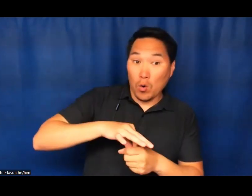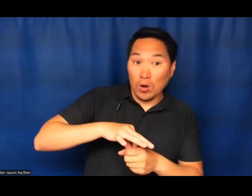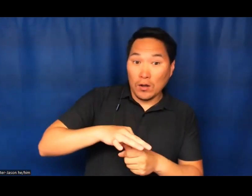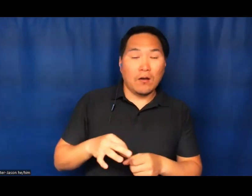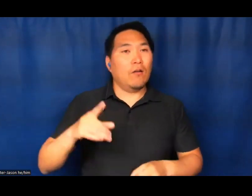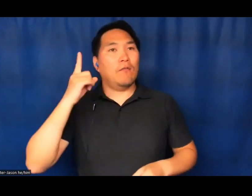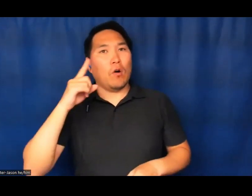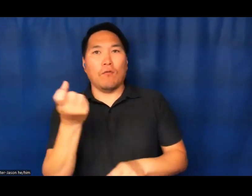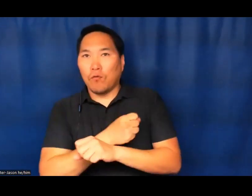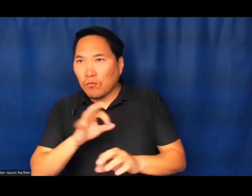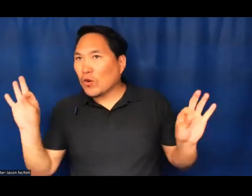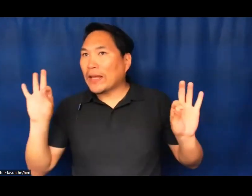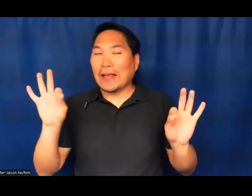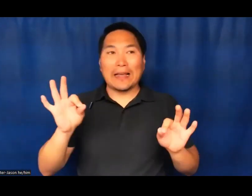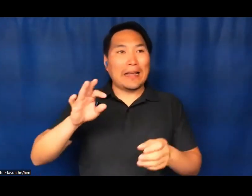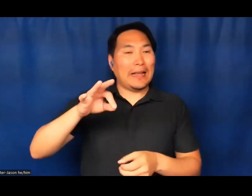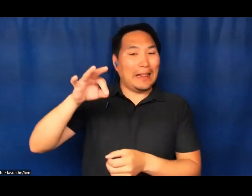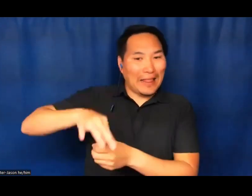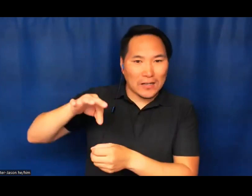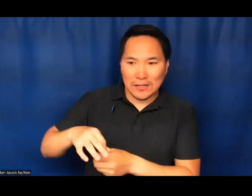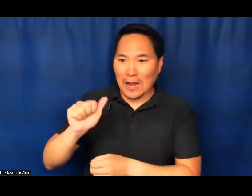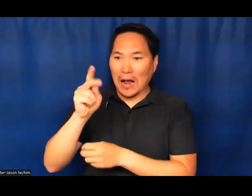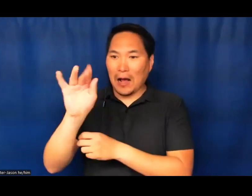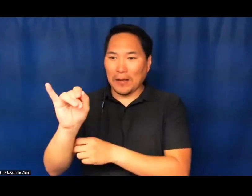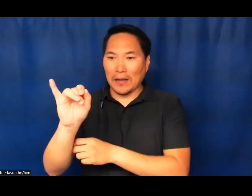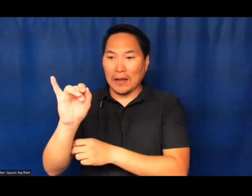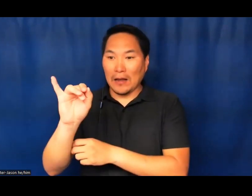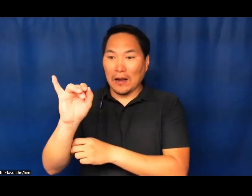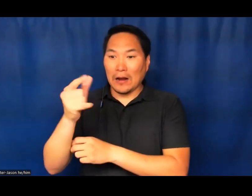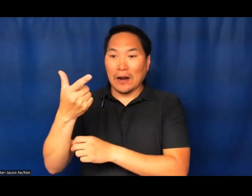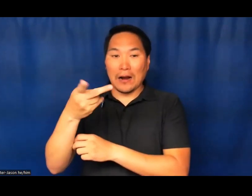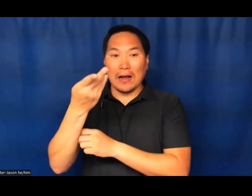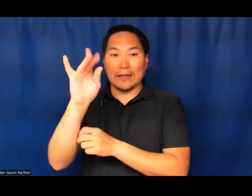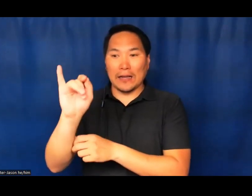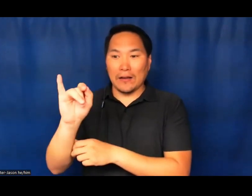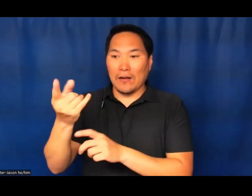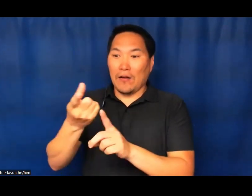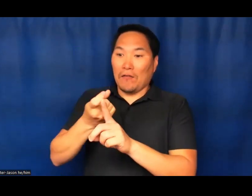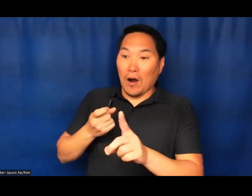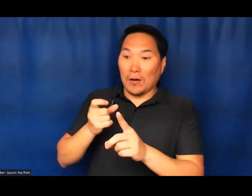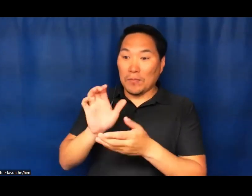and fair elections. Ami Gandhi from the Chicago lawyers' committee for Civil Rights is next.